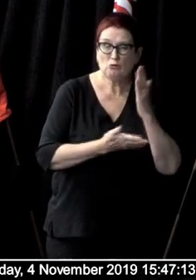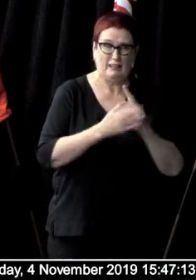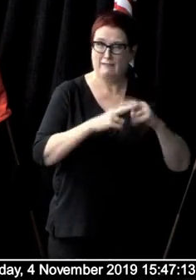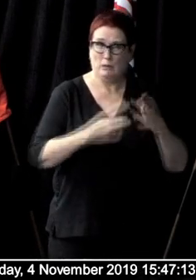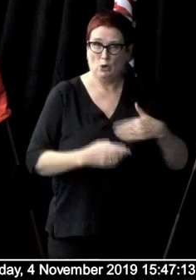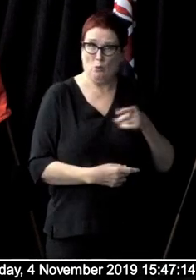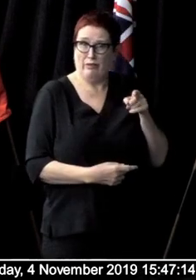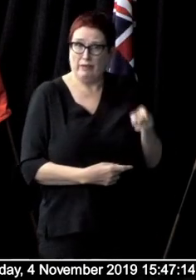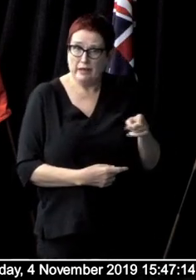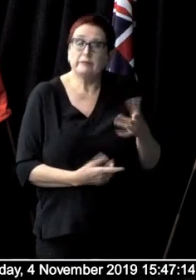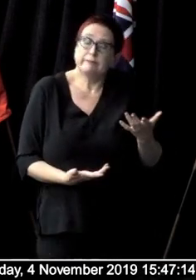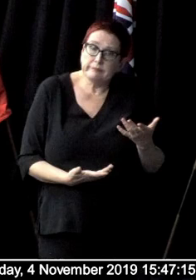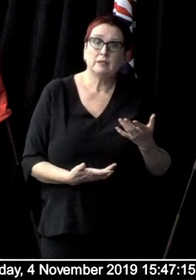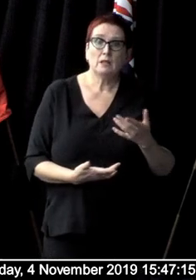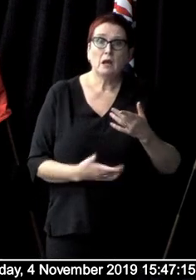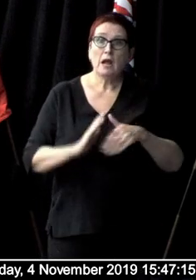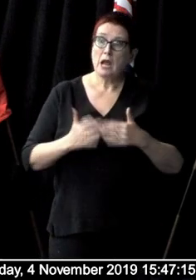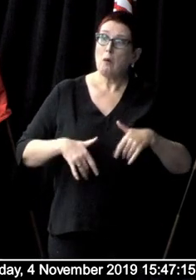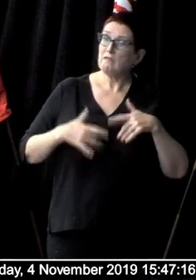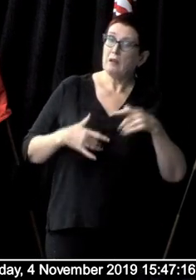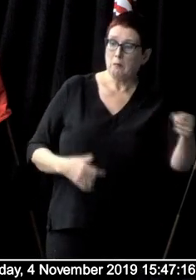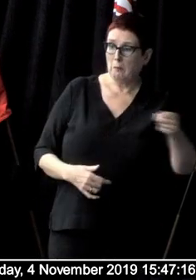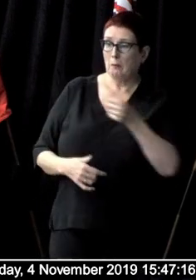transfer into the regular school system.